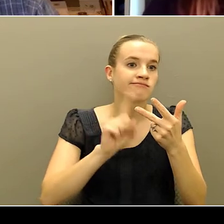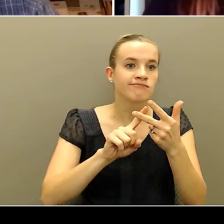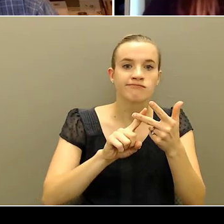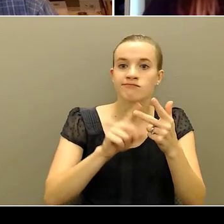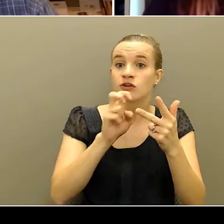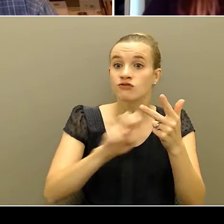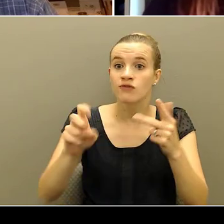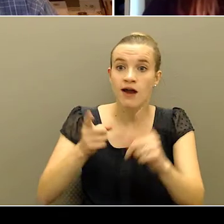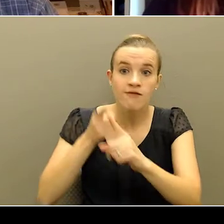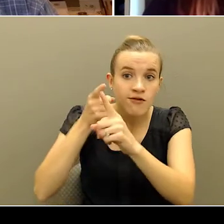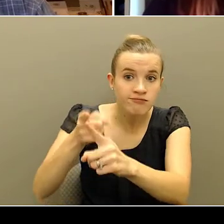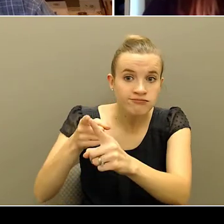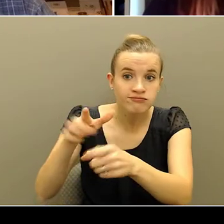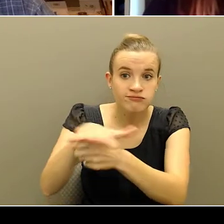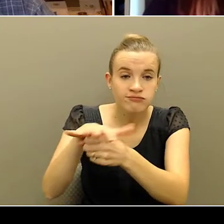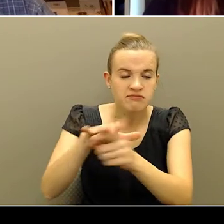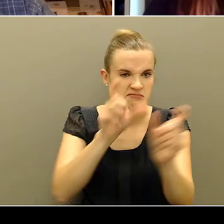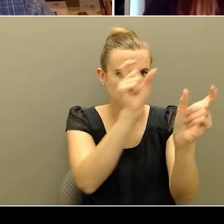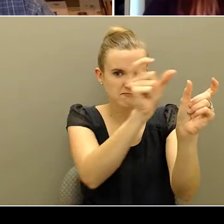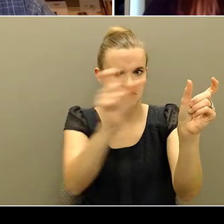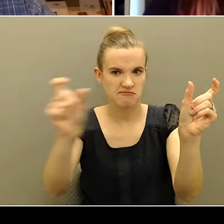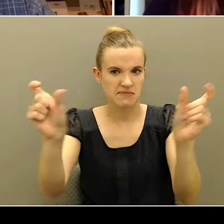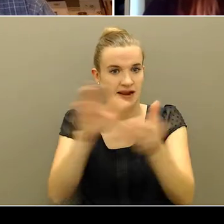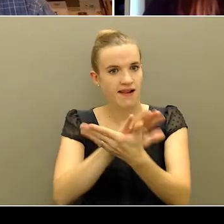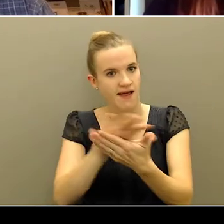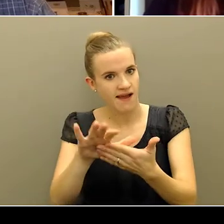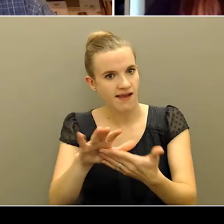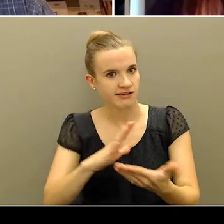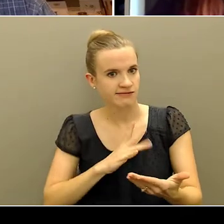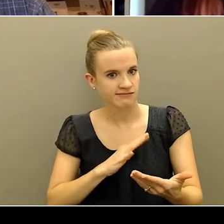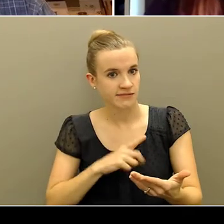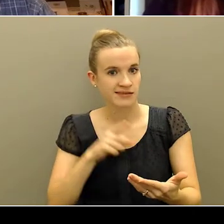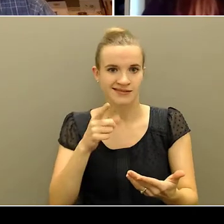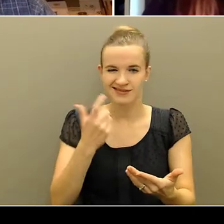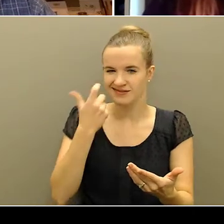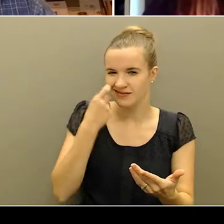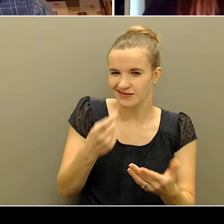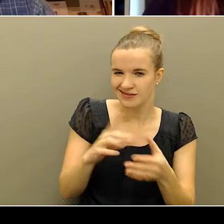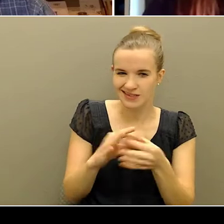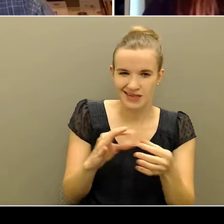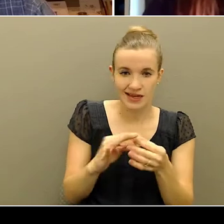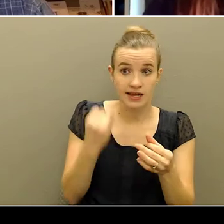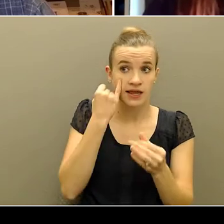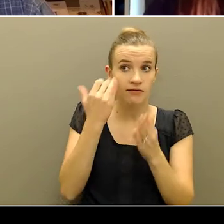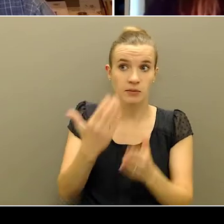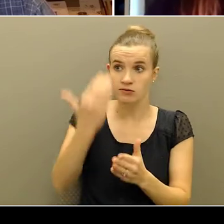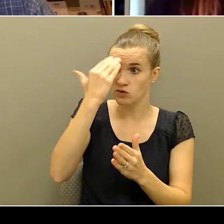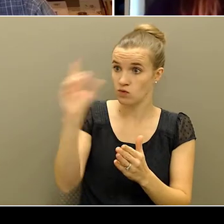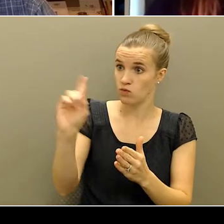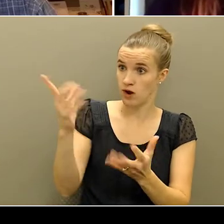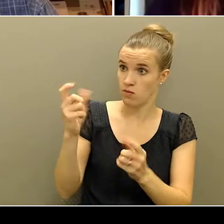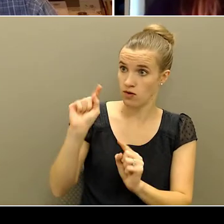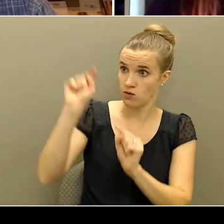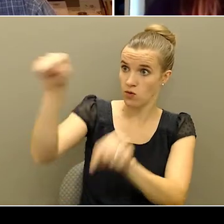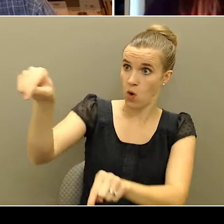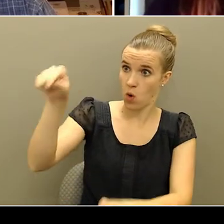if somebody wants to just pick a destination, like Asia or Europe or South America or something like that, you know, that's where they can jump off